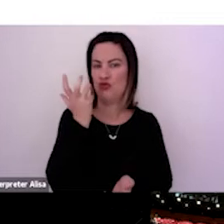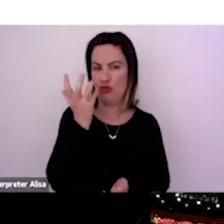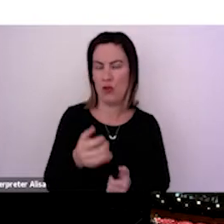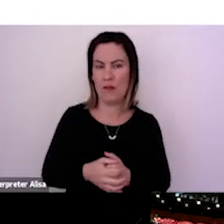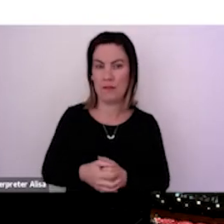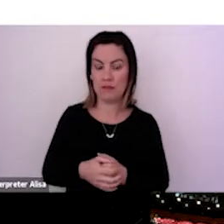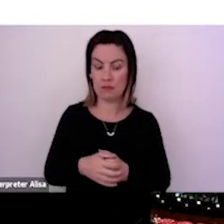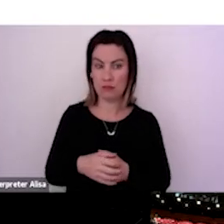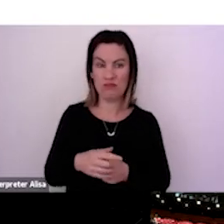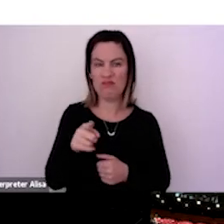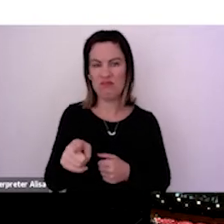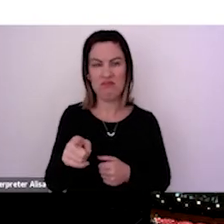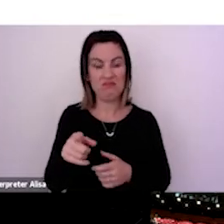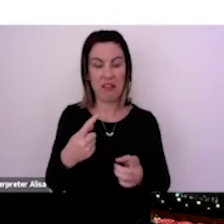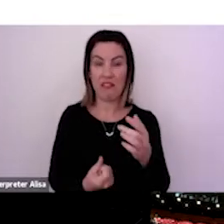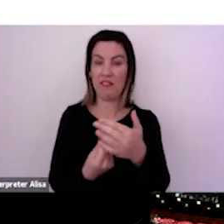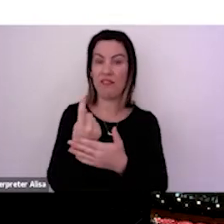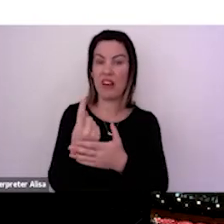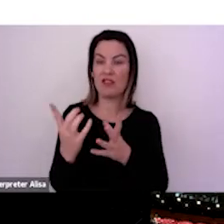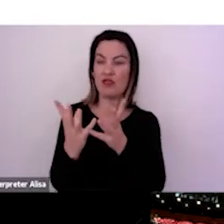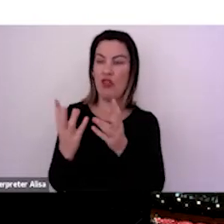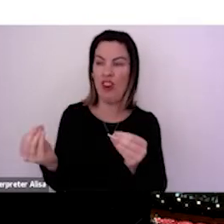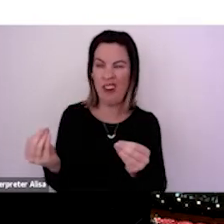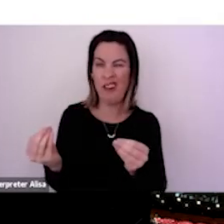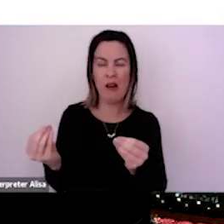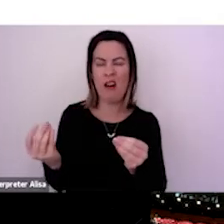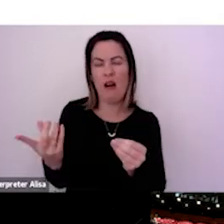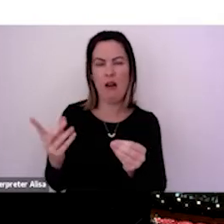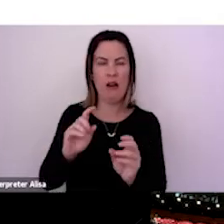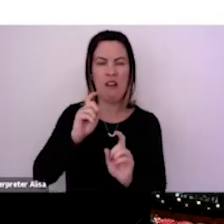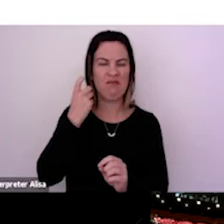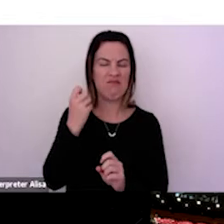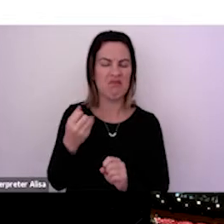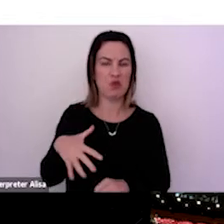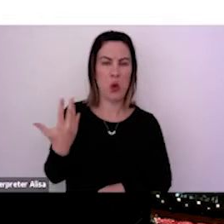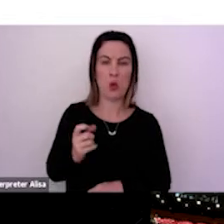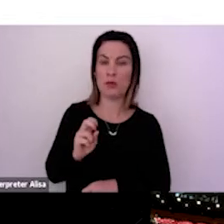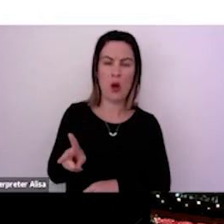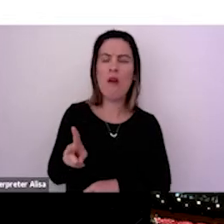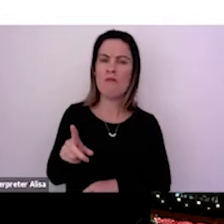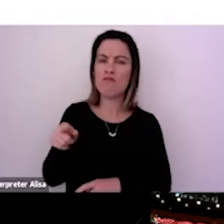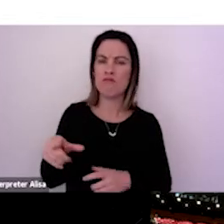changed so they are looking at are scheduling or the event has been kind of automatically rescheduled. A